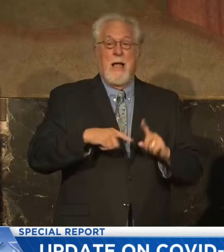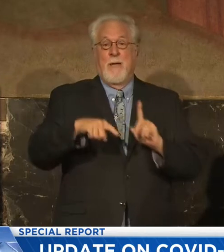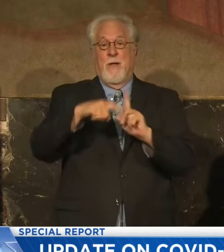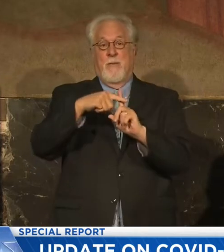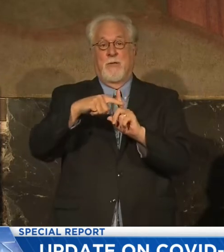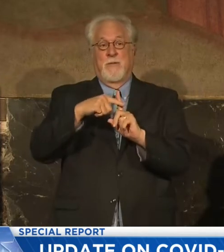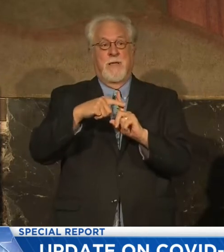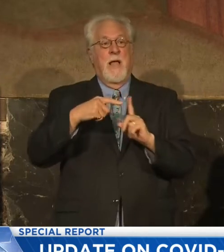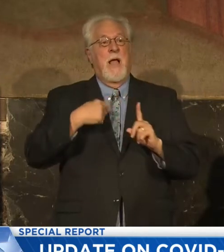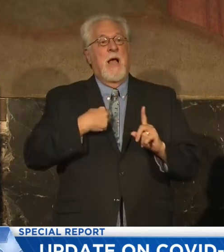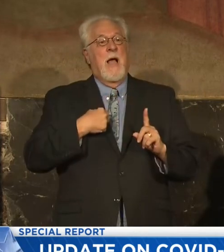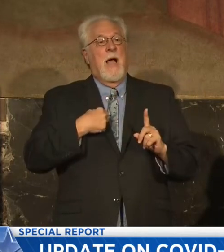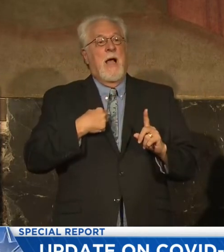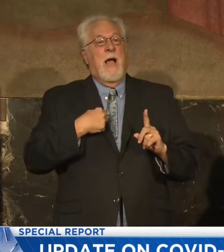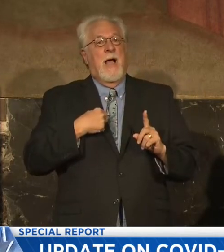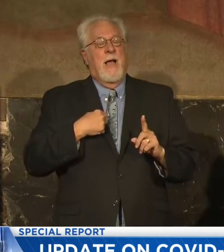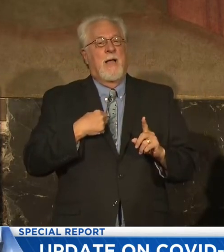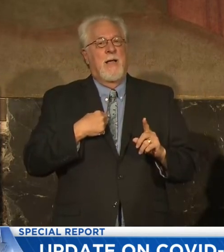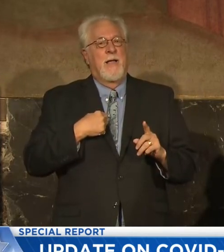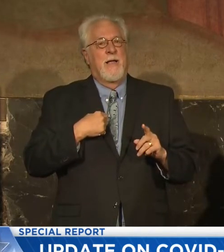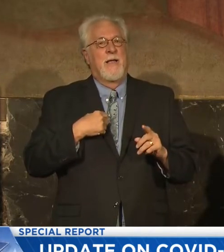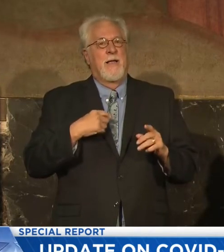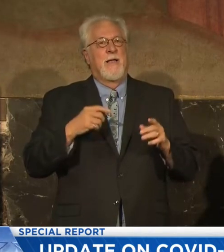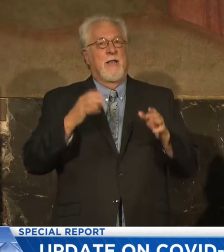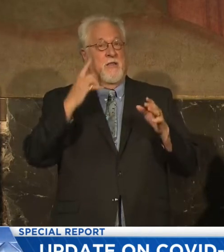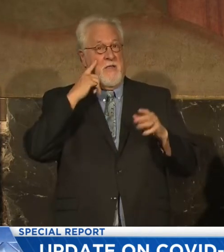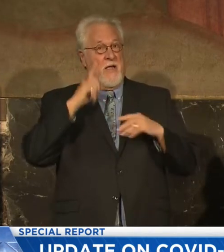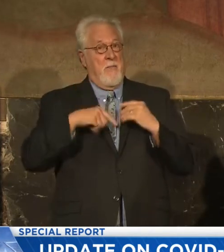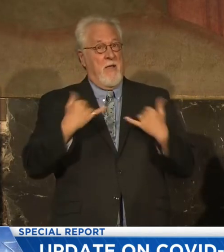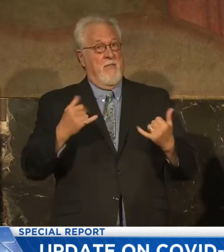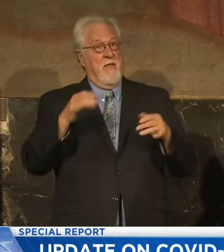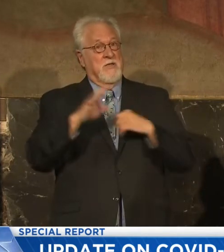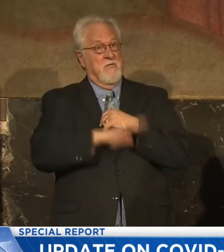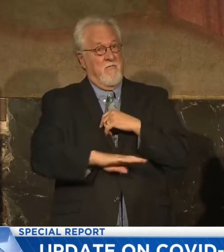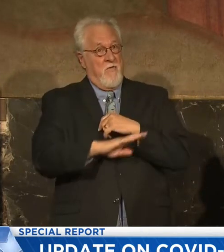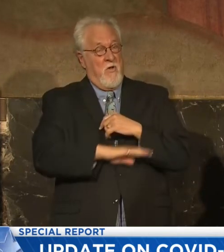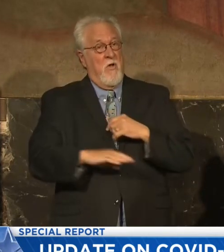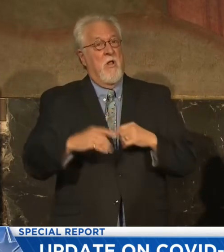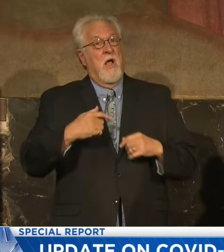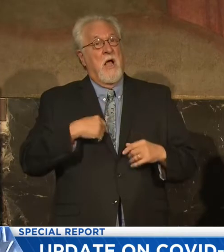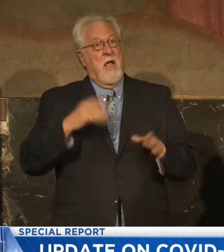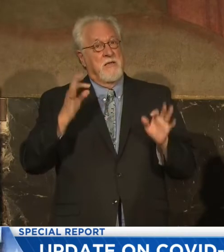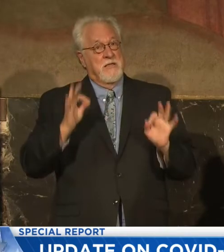FIRST OF ALL, I'M A HUGE TIGER FAN. IT WOULD BE DEVASTATING TO ME.